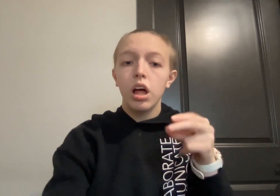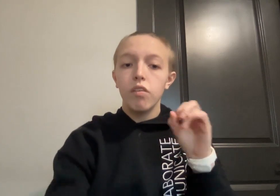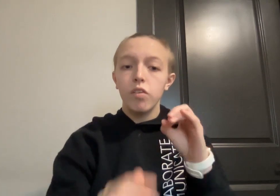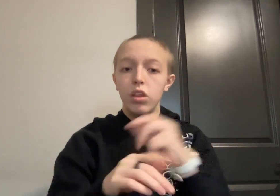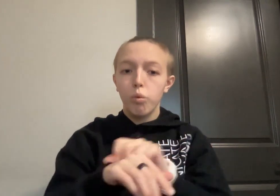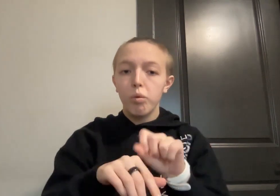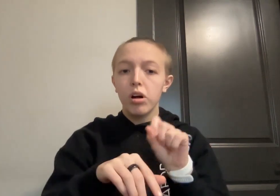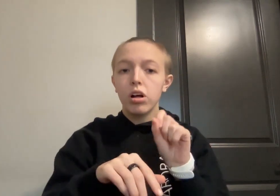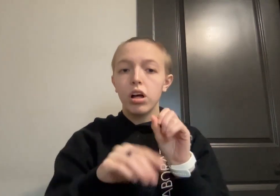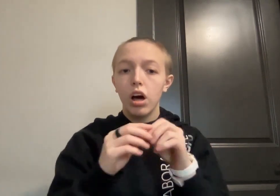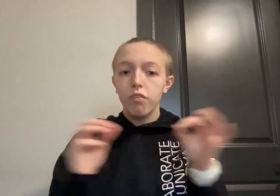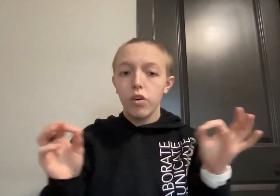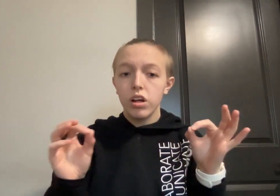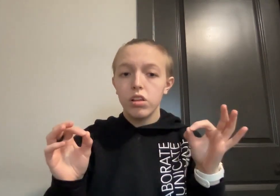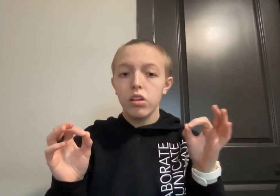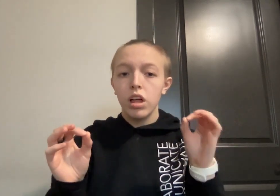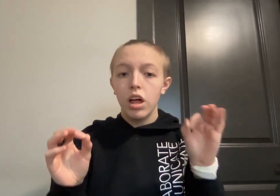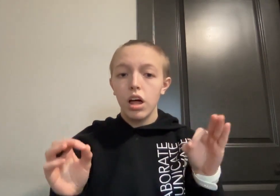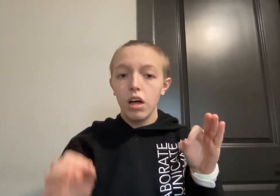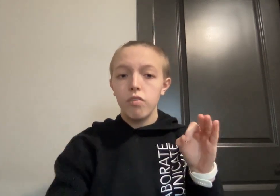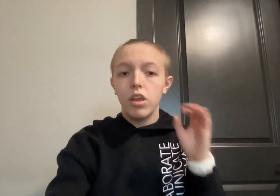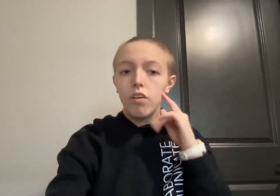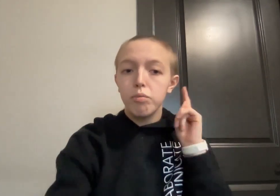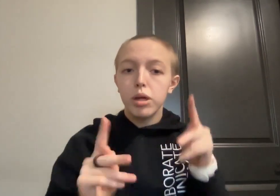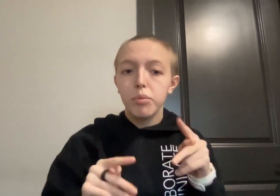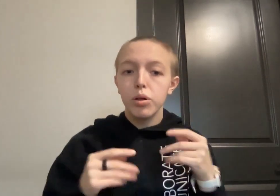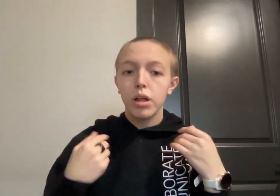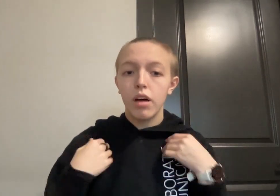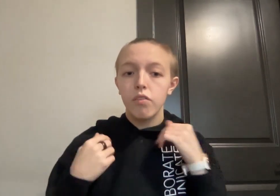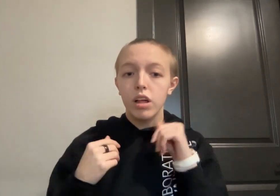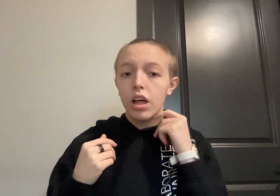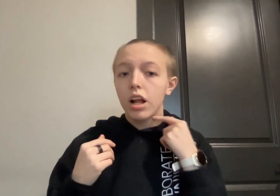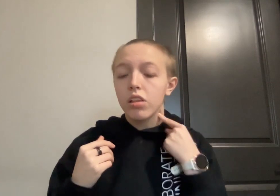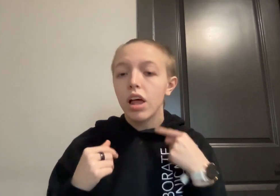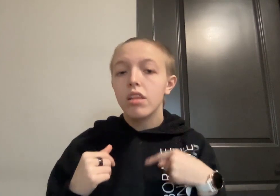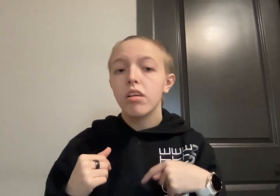of the mark phrase of deaf people having an accent.